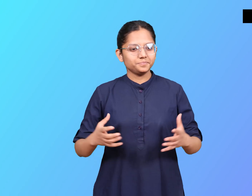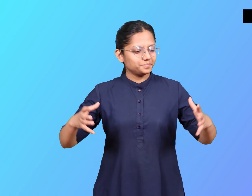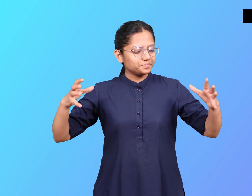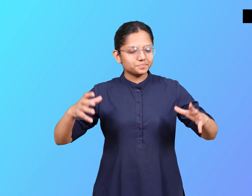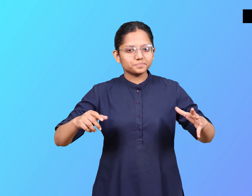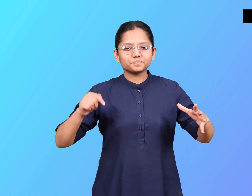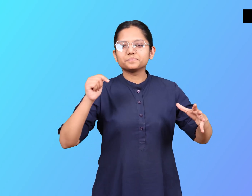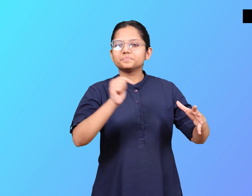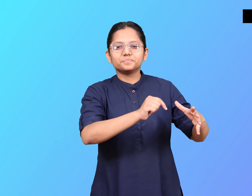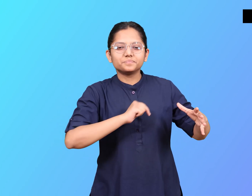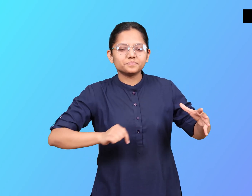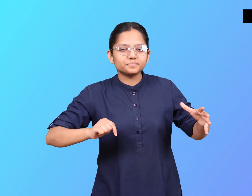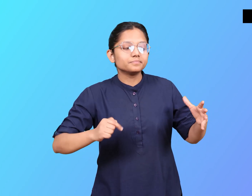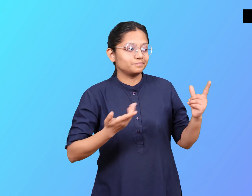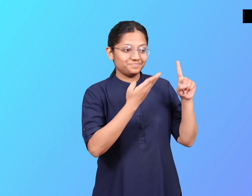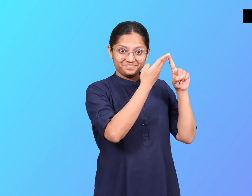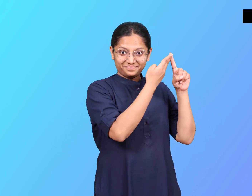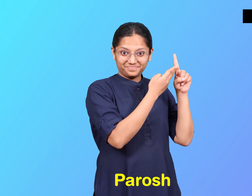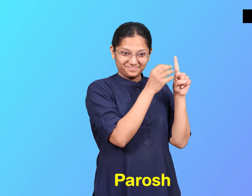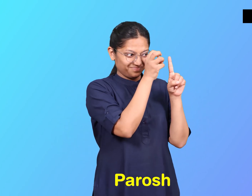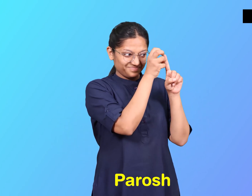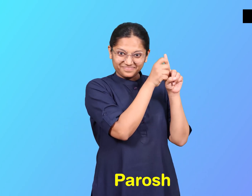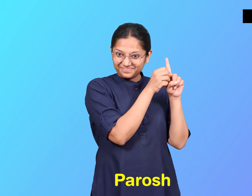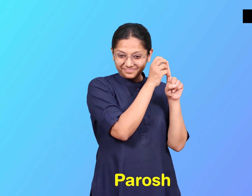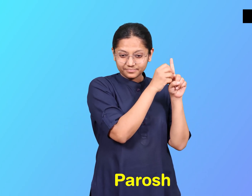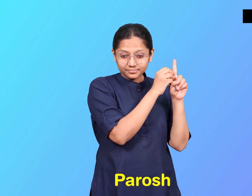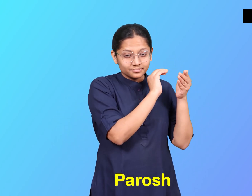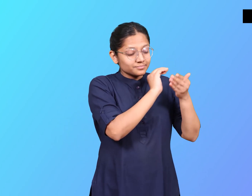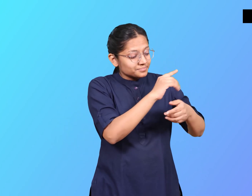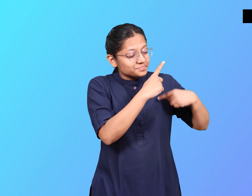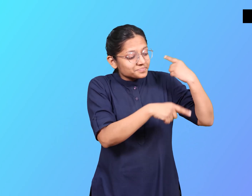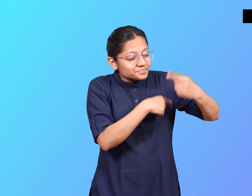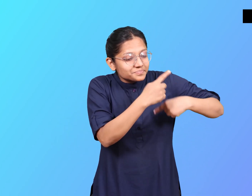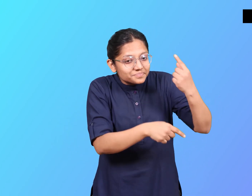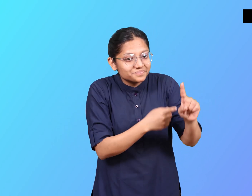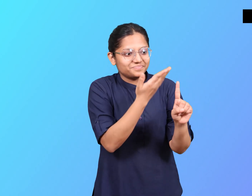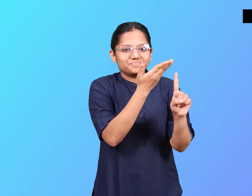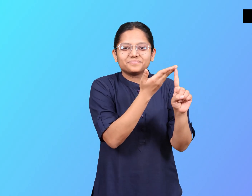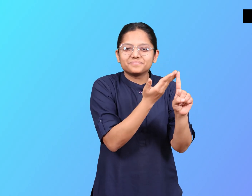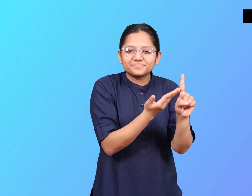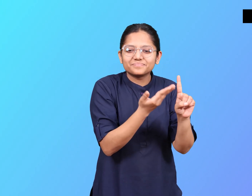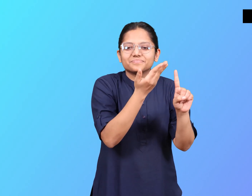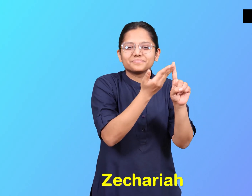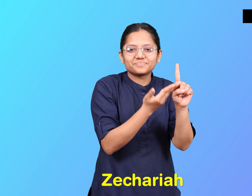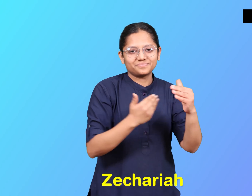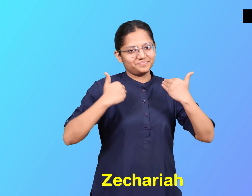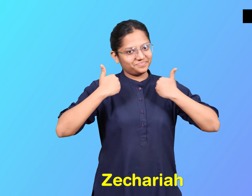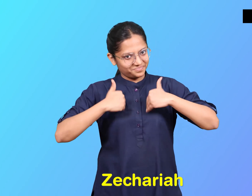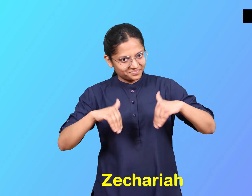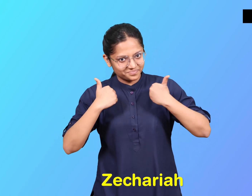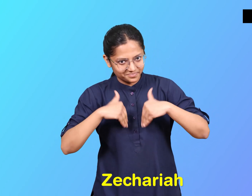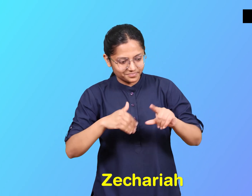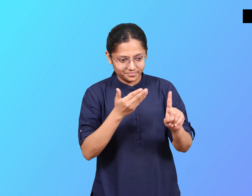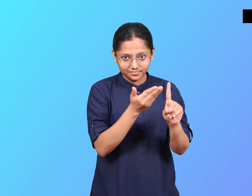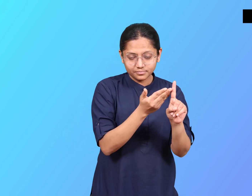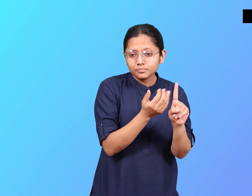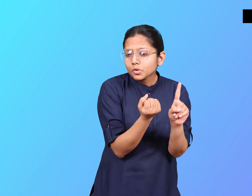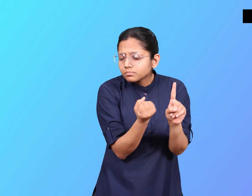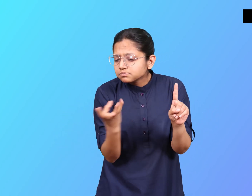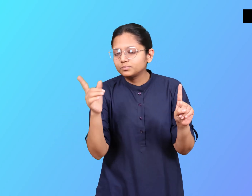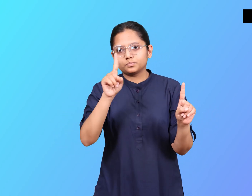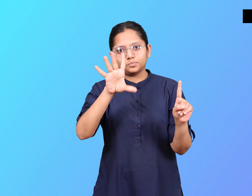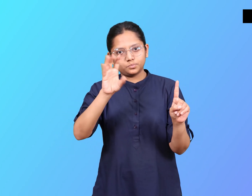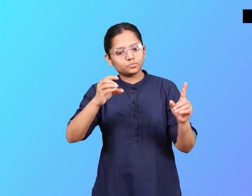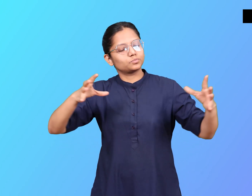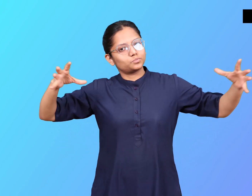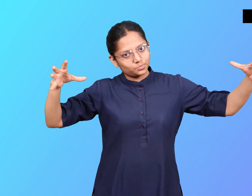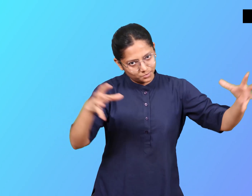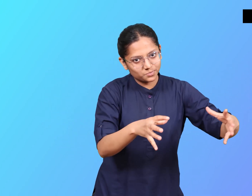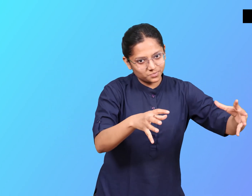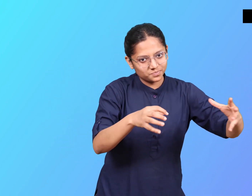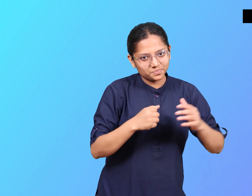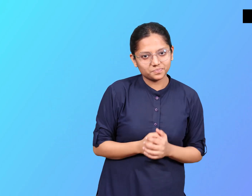from the descendants of Shecaniah: the descendants of Parosh, Zechariah and 150 other men;